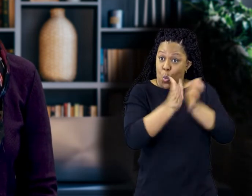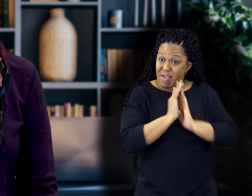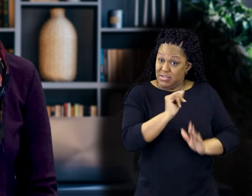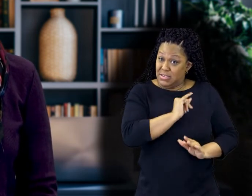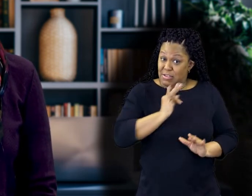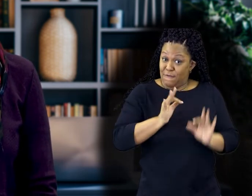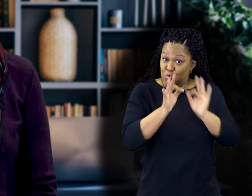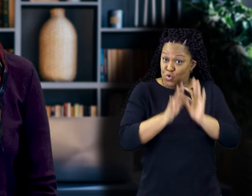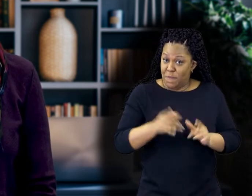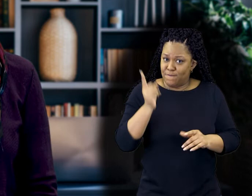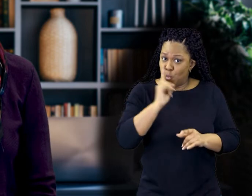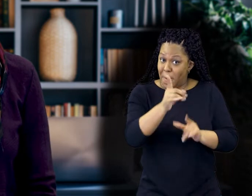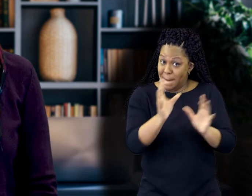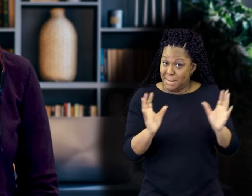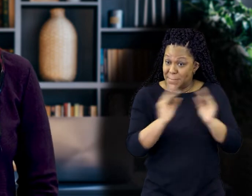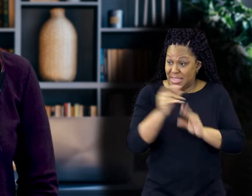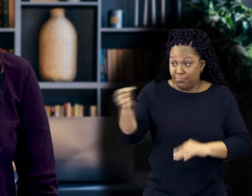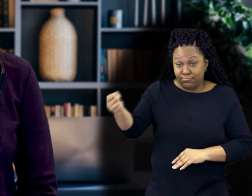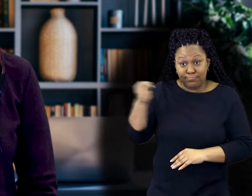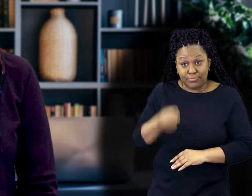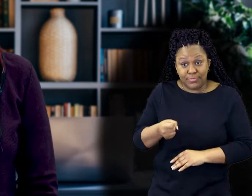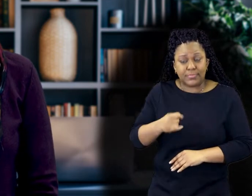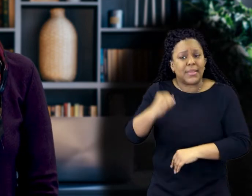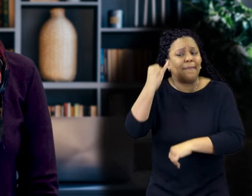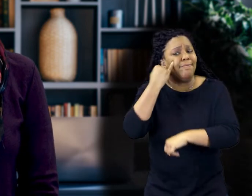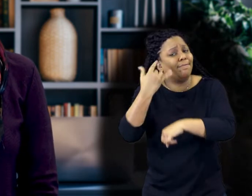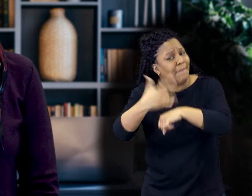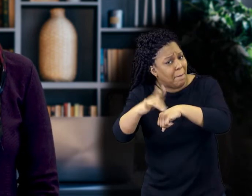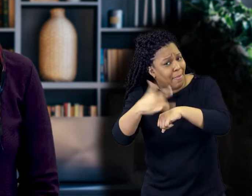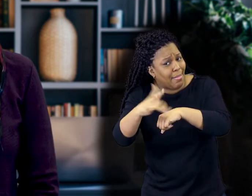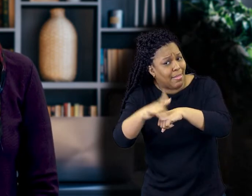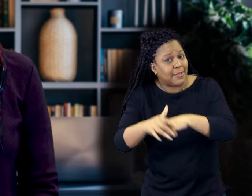have a staff interpreter for meetings and if he was available, he would come in-person.